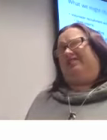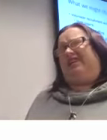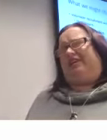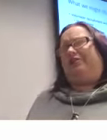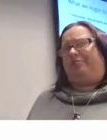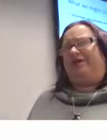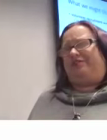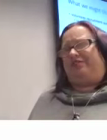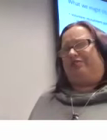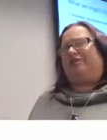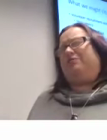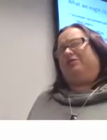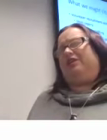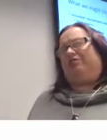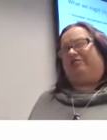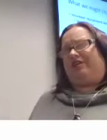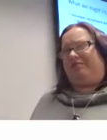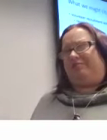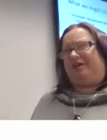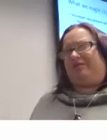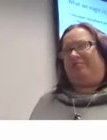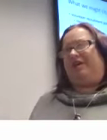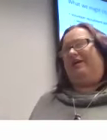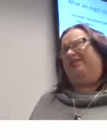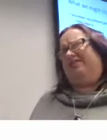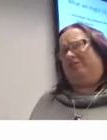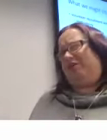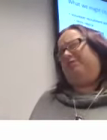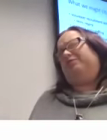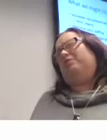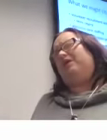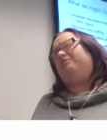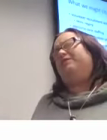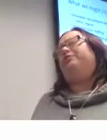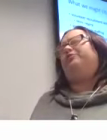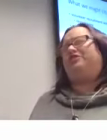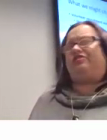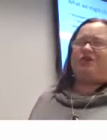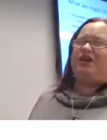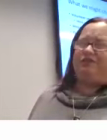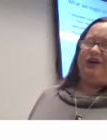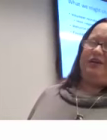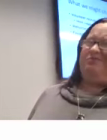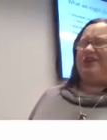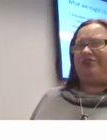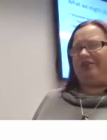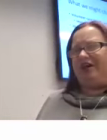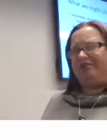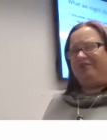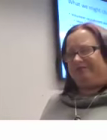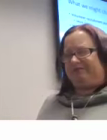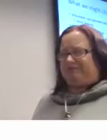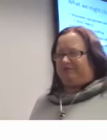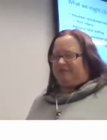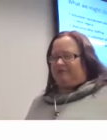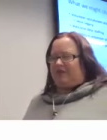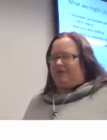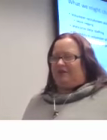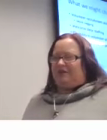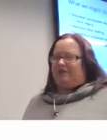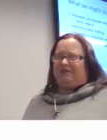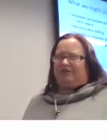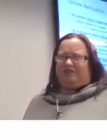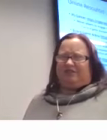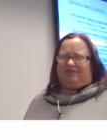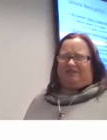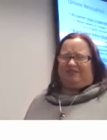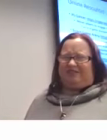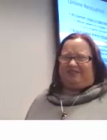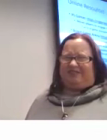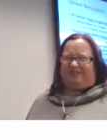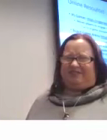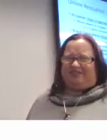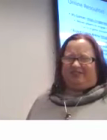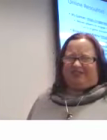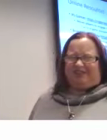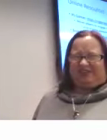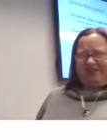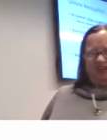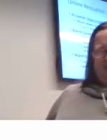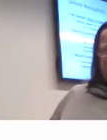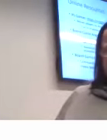If you're offering this to general public obviously it would a good idea to have ASL interpreters there for the event.